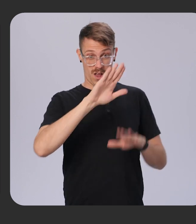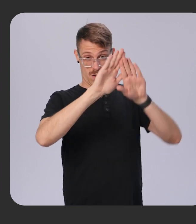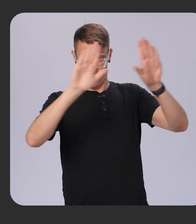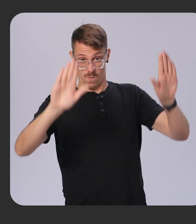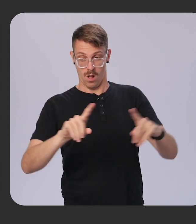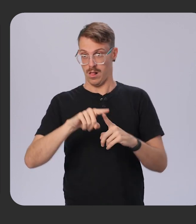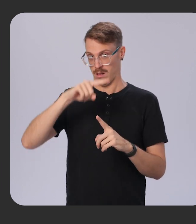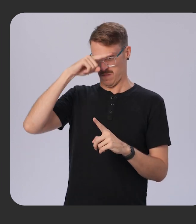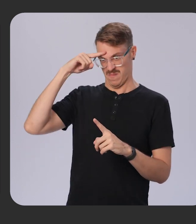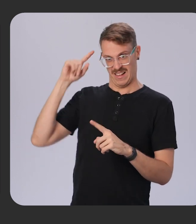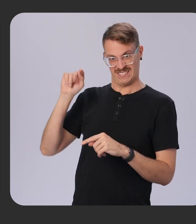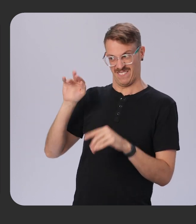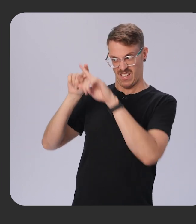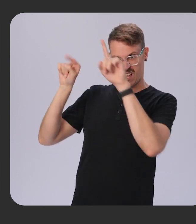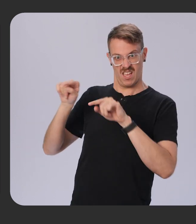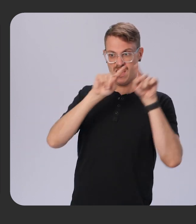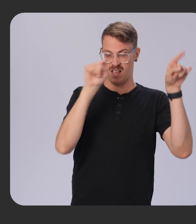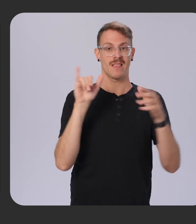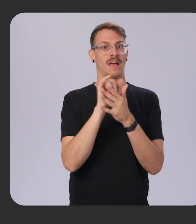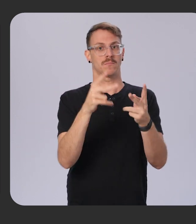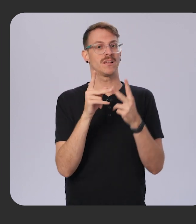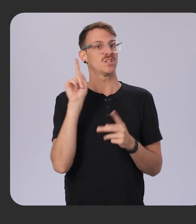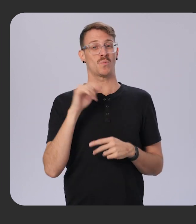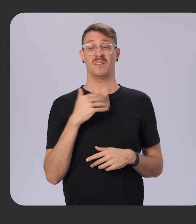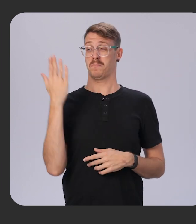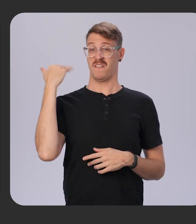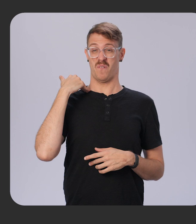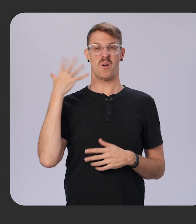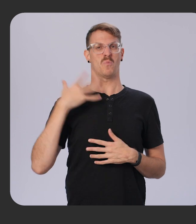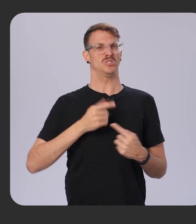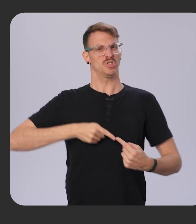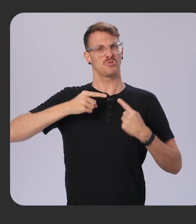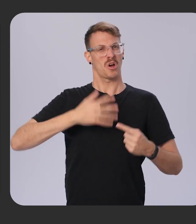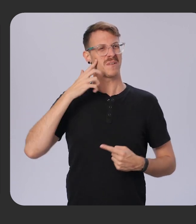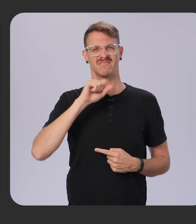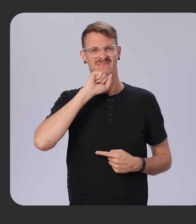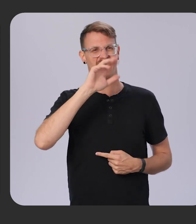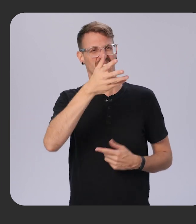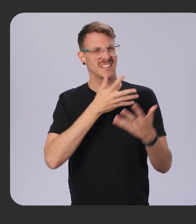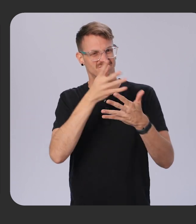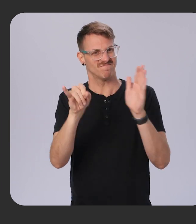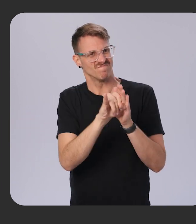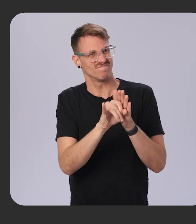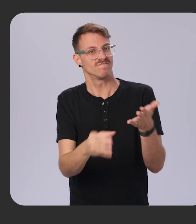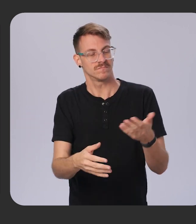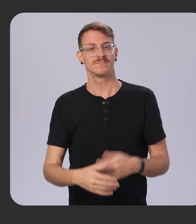These are places that classical depth would struggle with due to a lack of visual features.